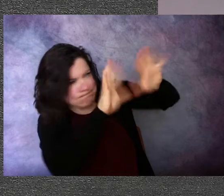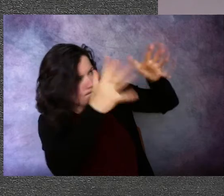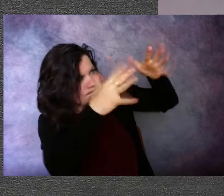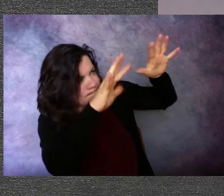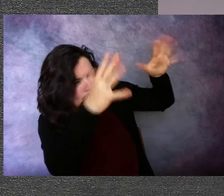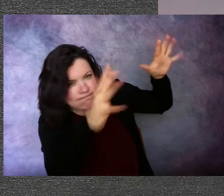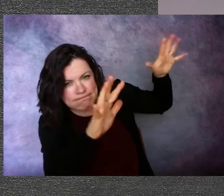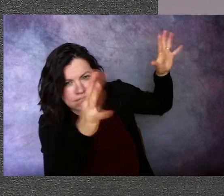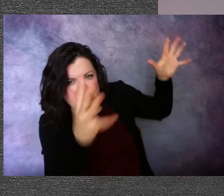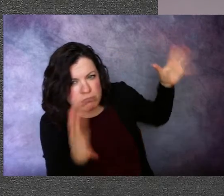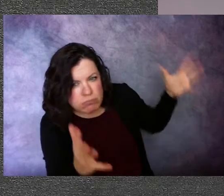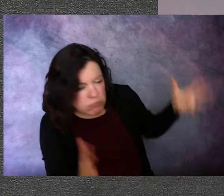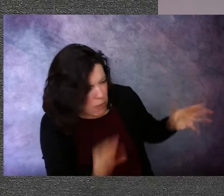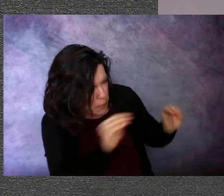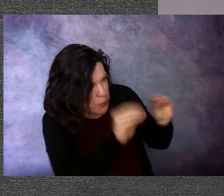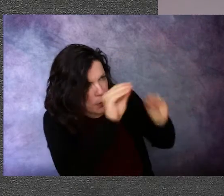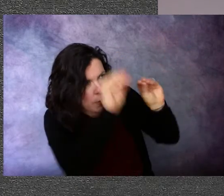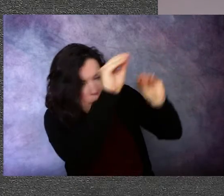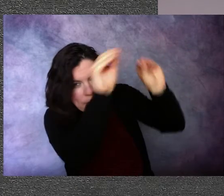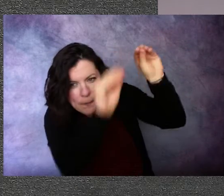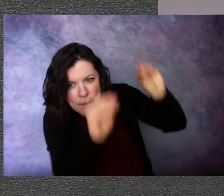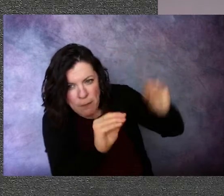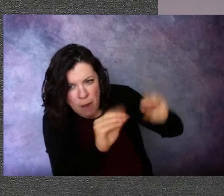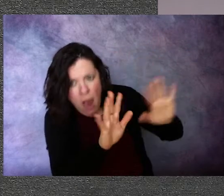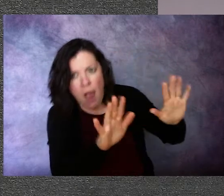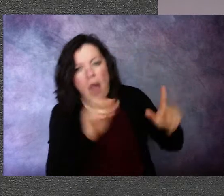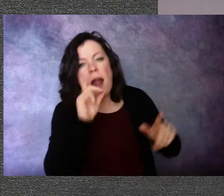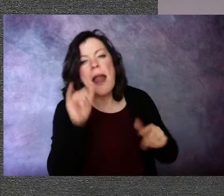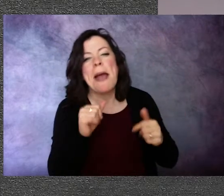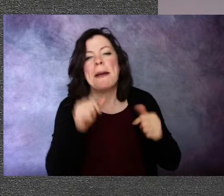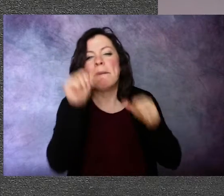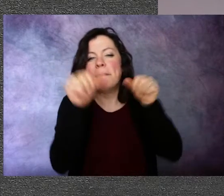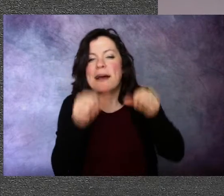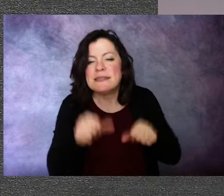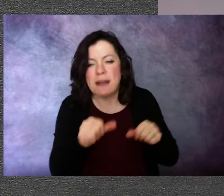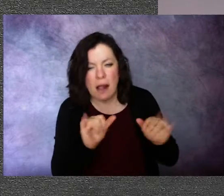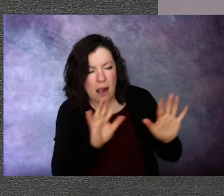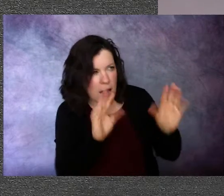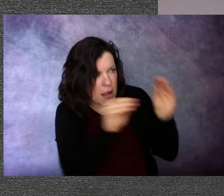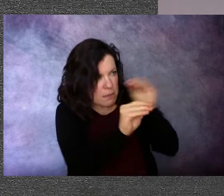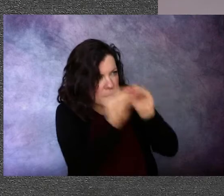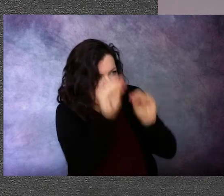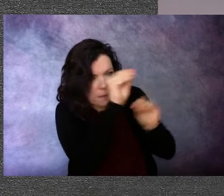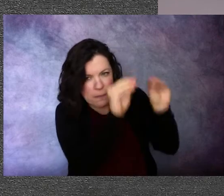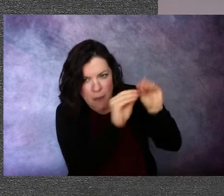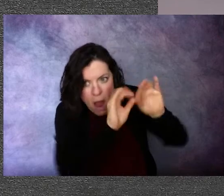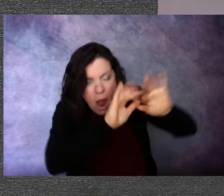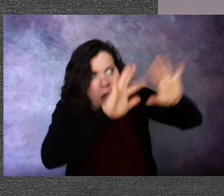and they can put them back together like a puzzle and have them displayed so we can learn